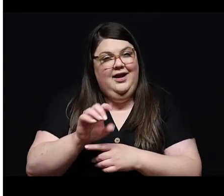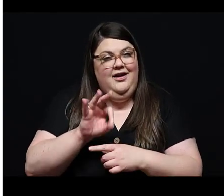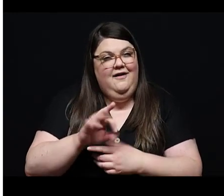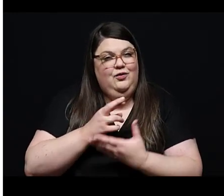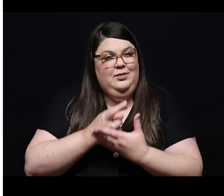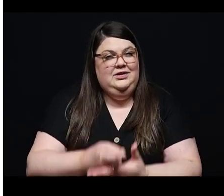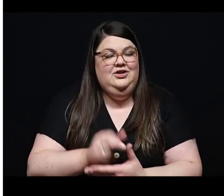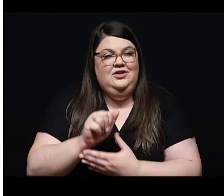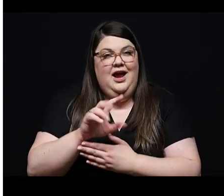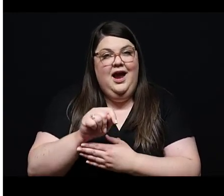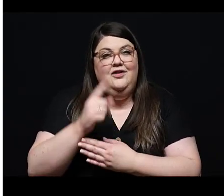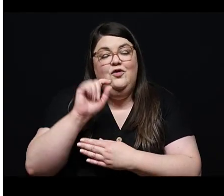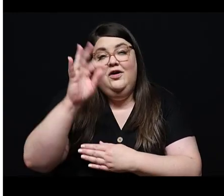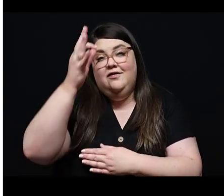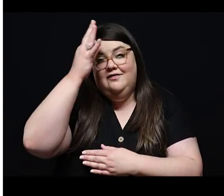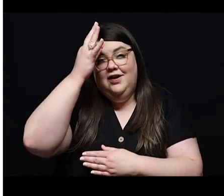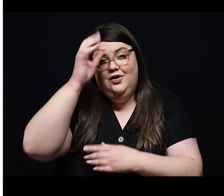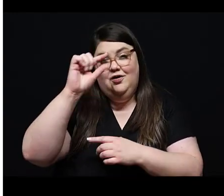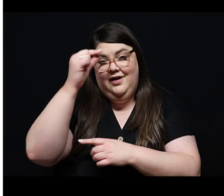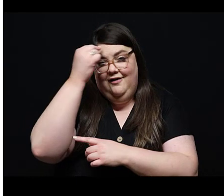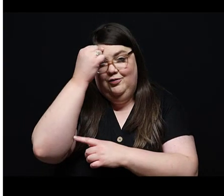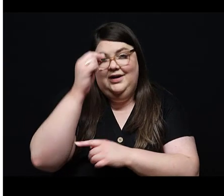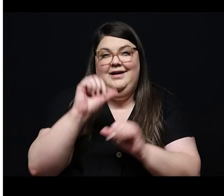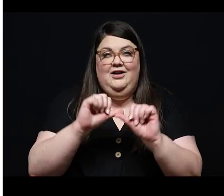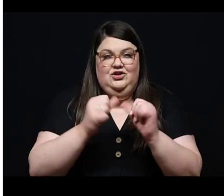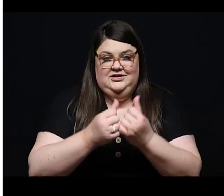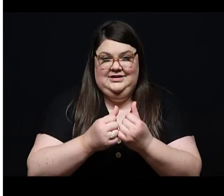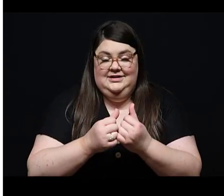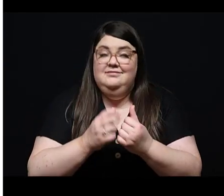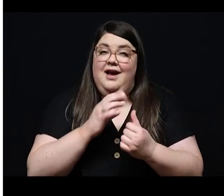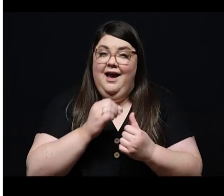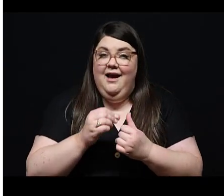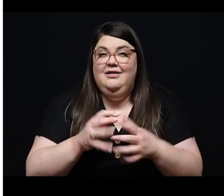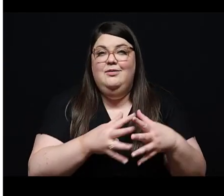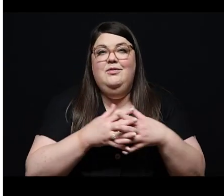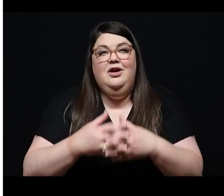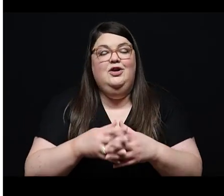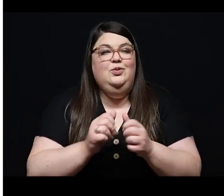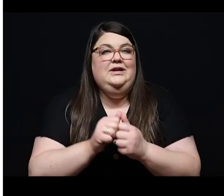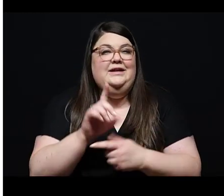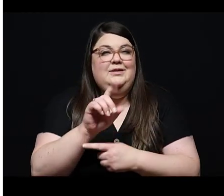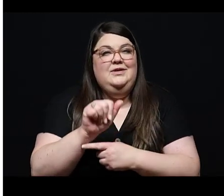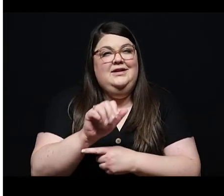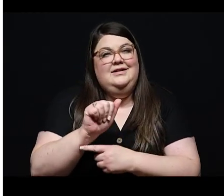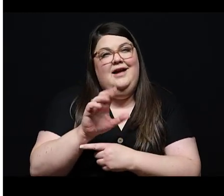Act for Federal government agencies and the Americans with Disabilities Act (ADA)